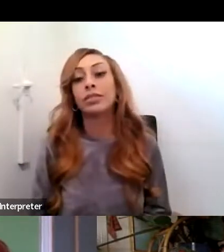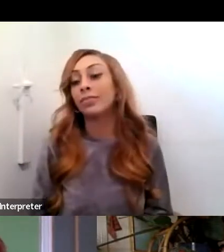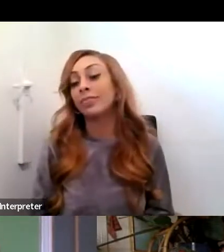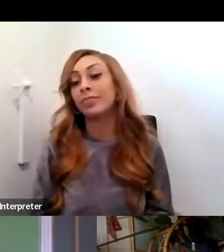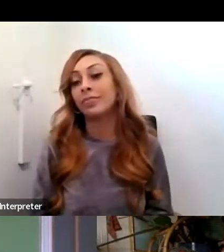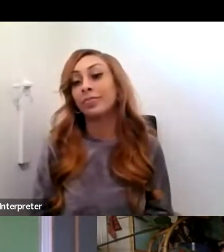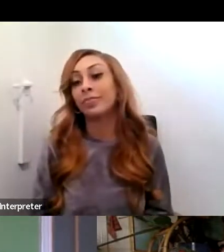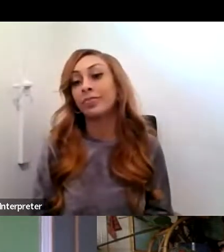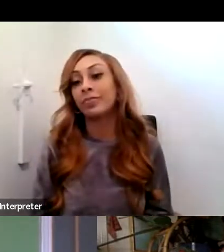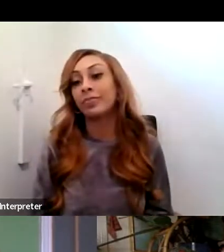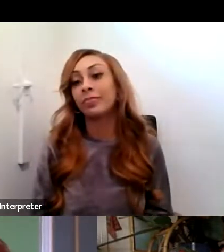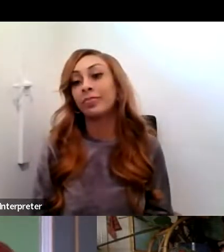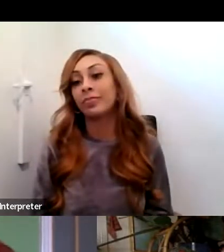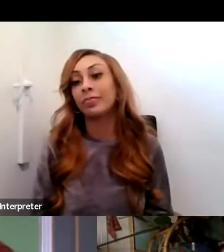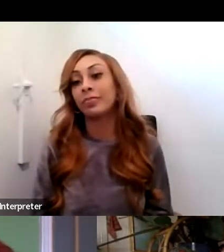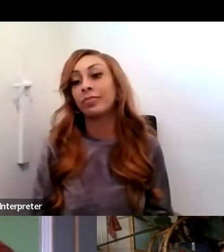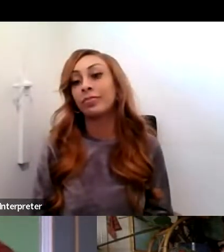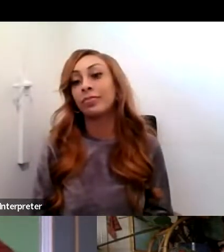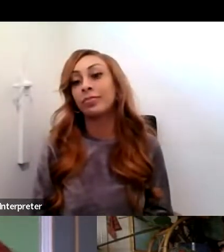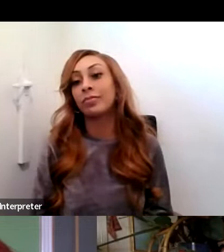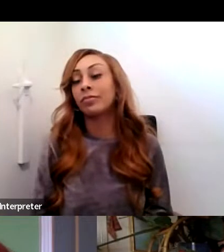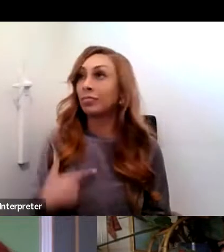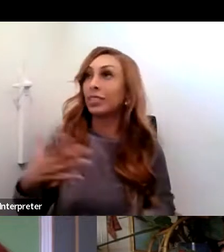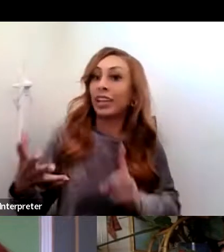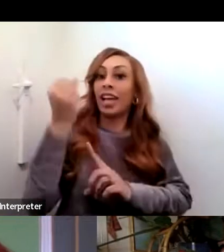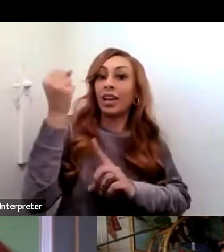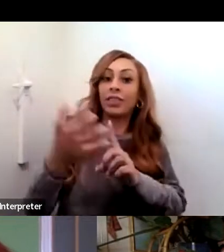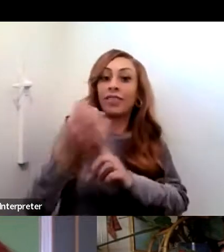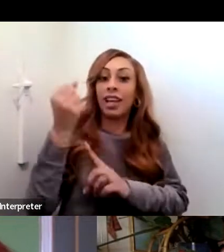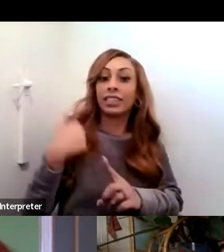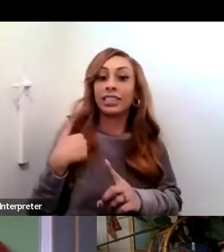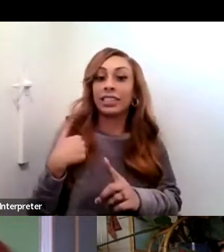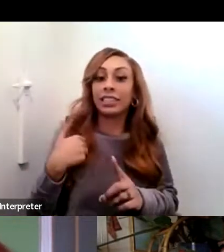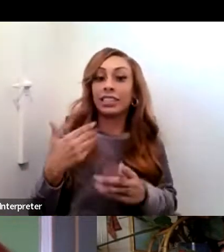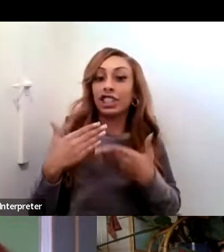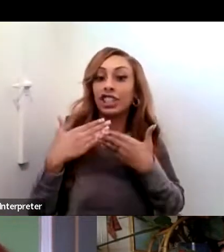That's been a really nice thing to discover. And also that we share equal boxes.